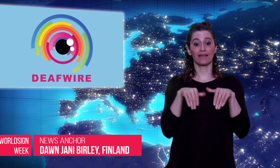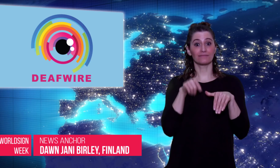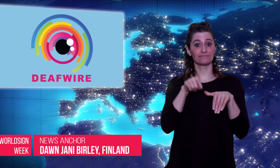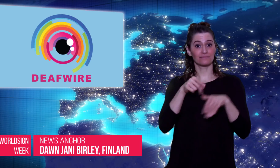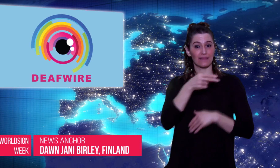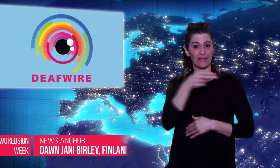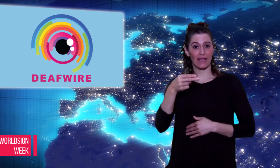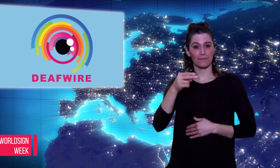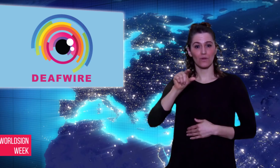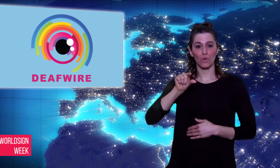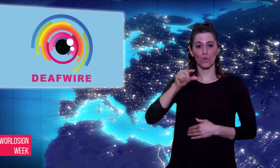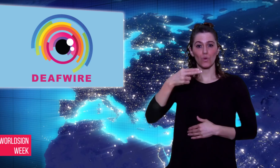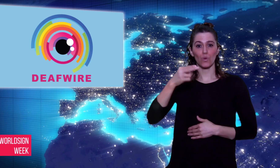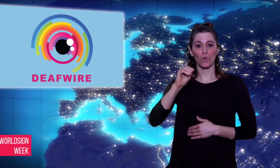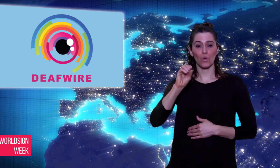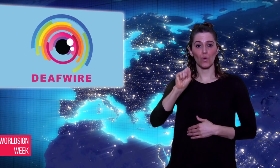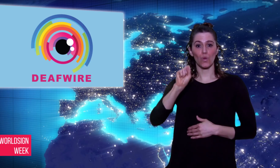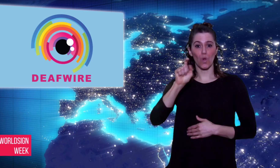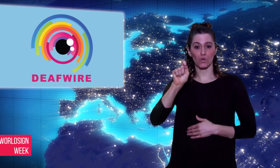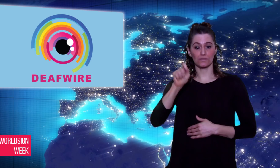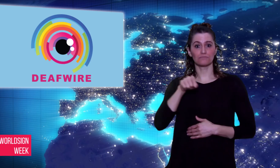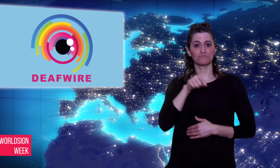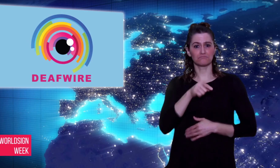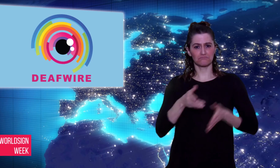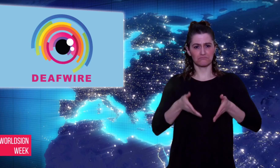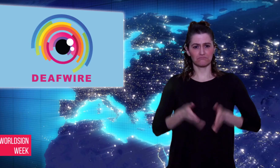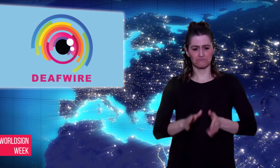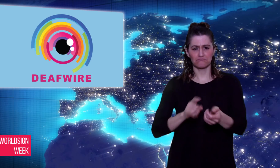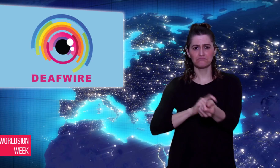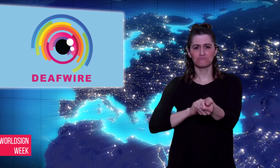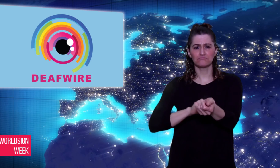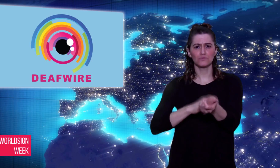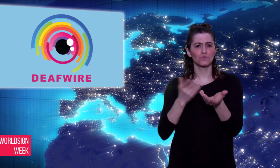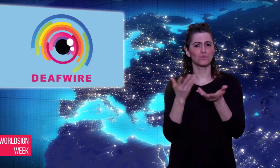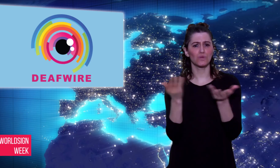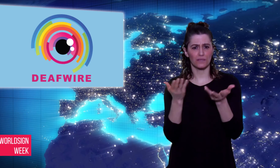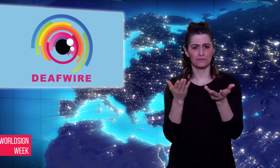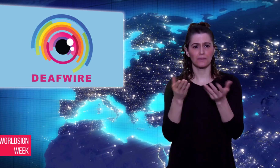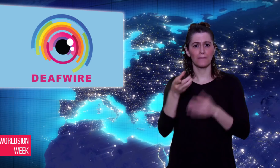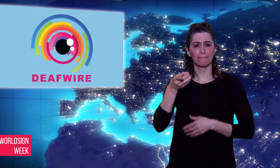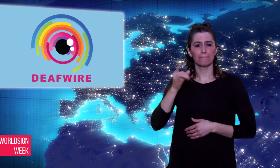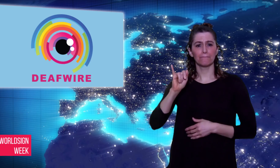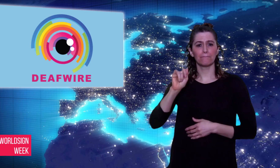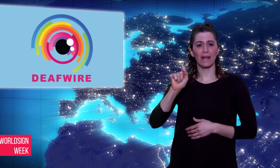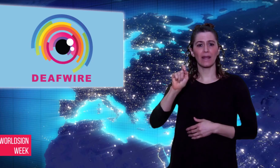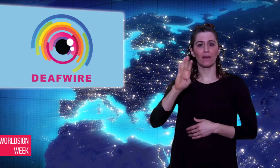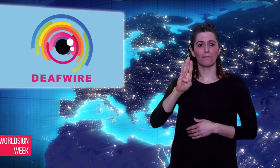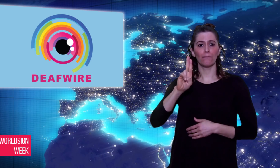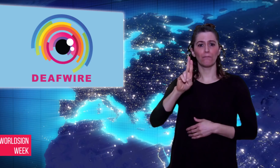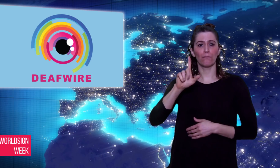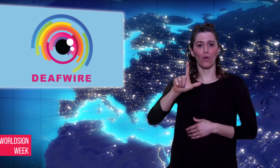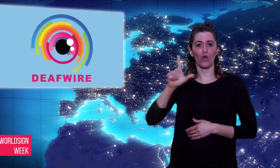Ghost, a white pit bull mix made history